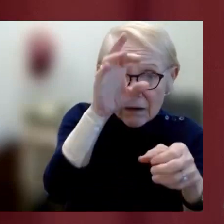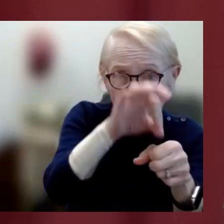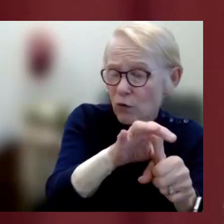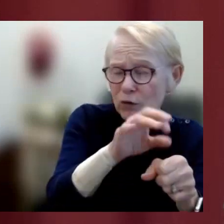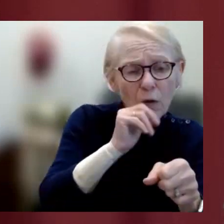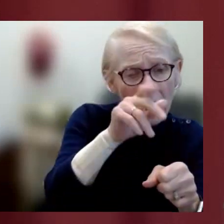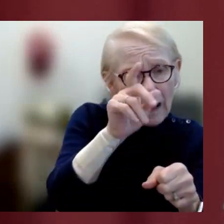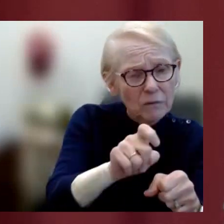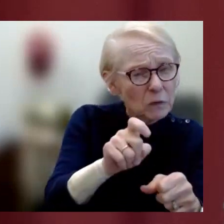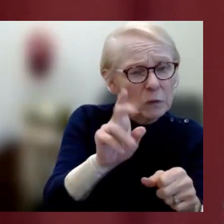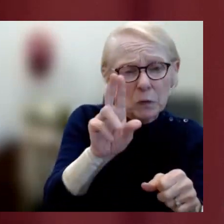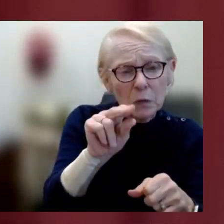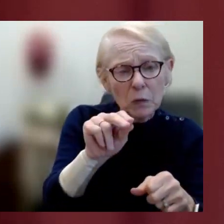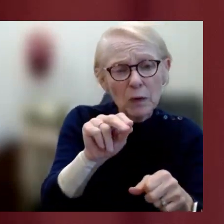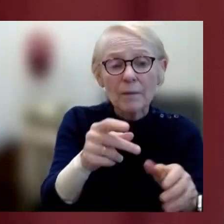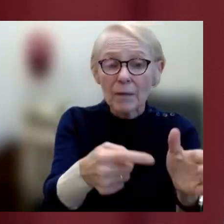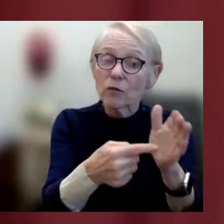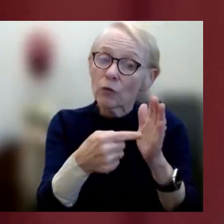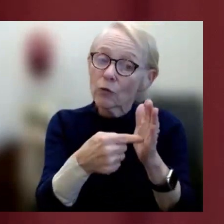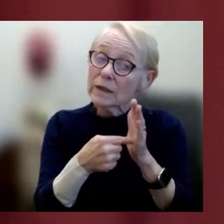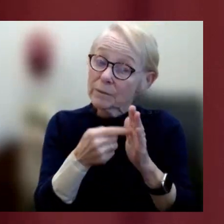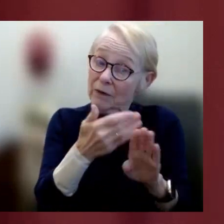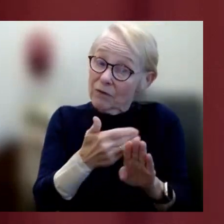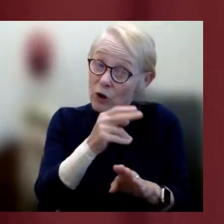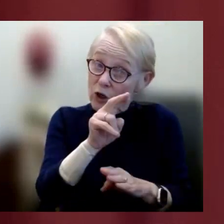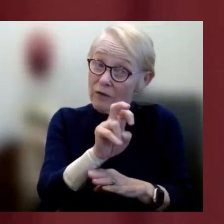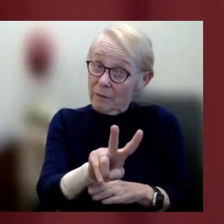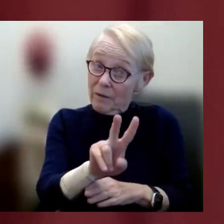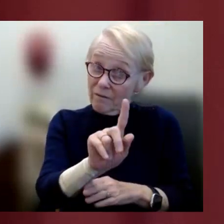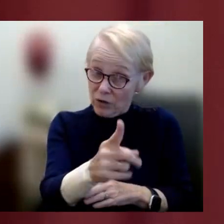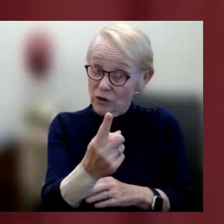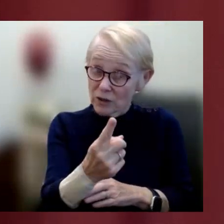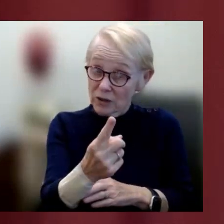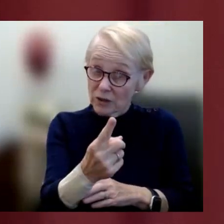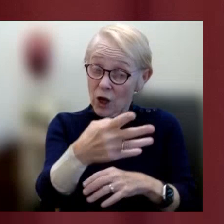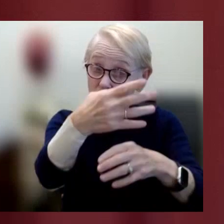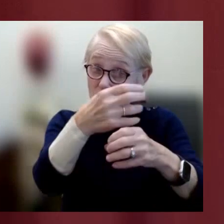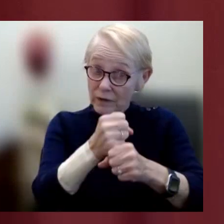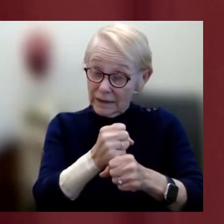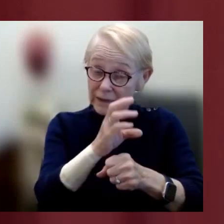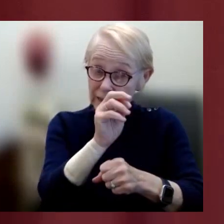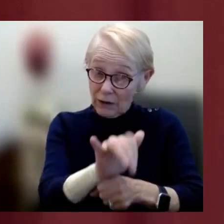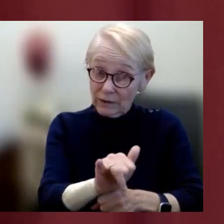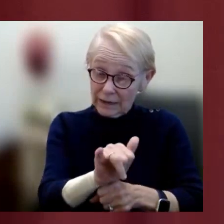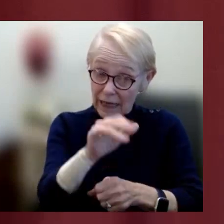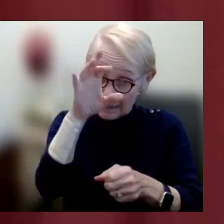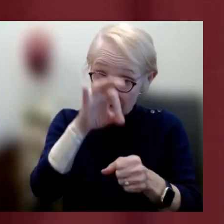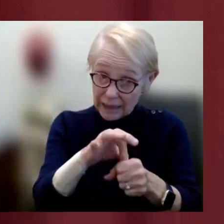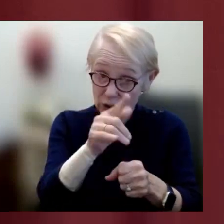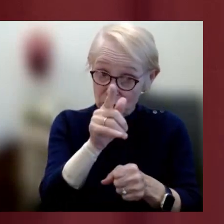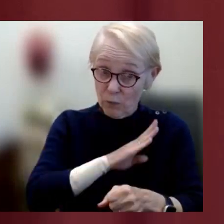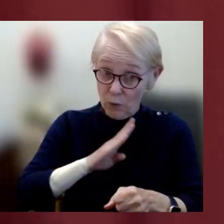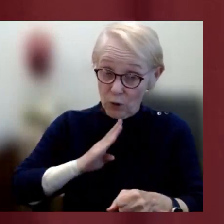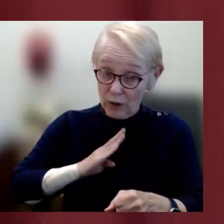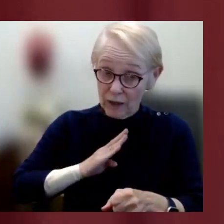requested by November 1st and is received at the County election board by November 8th at 8 pm then